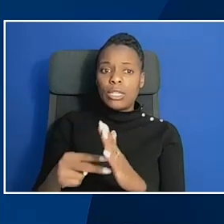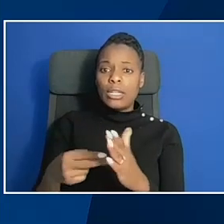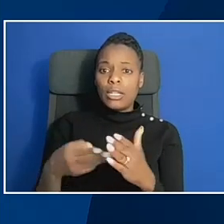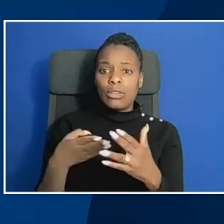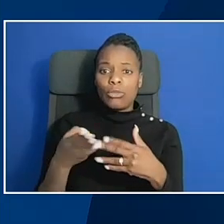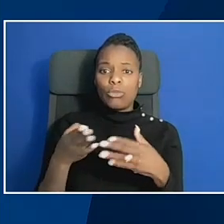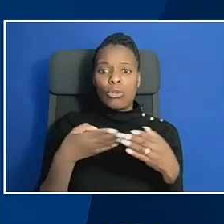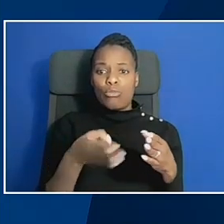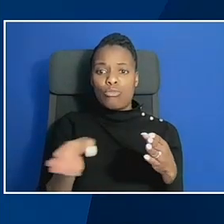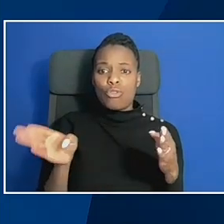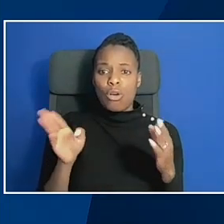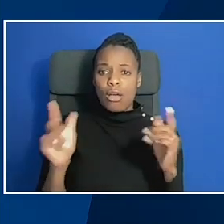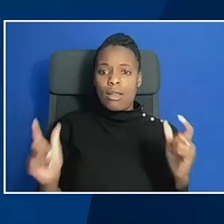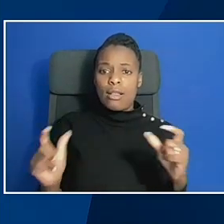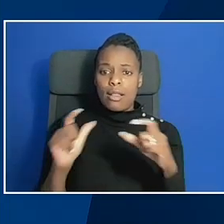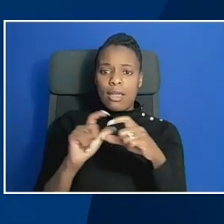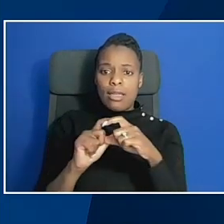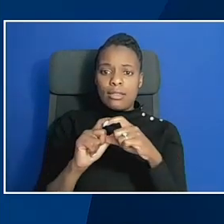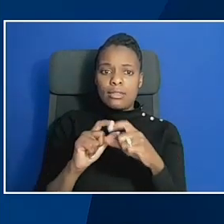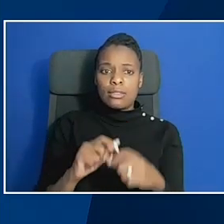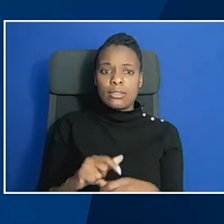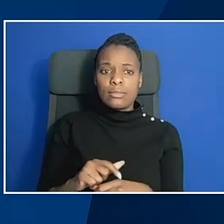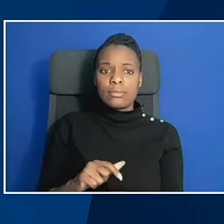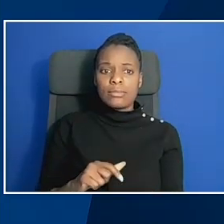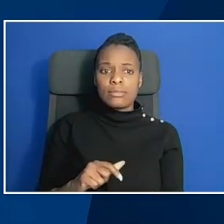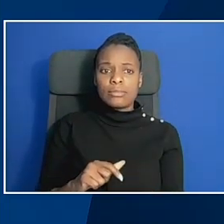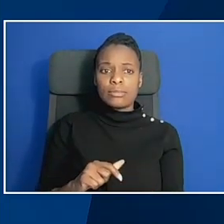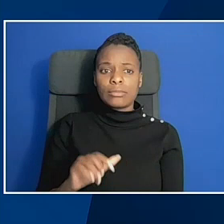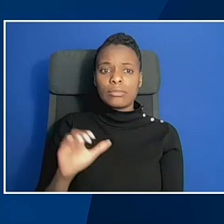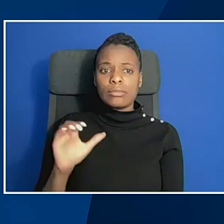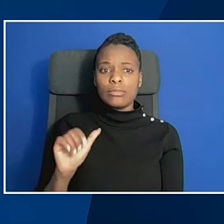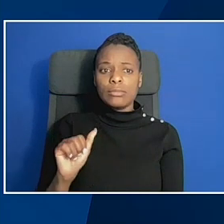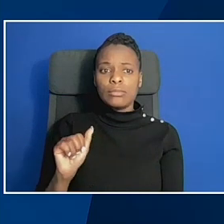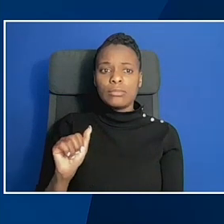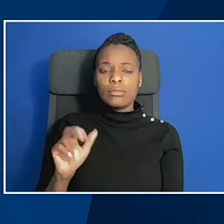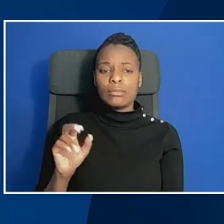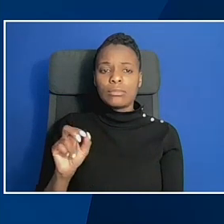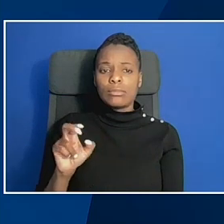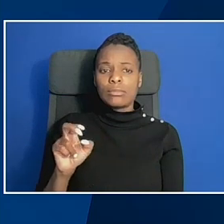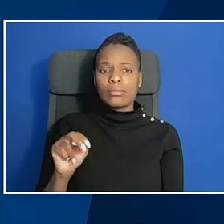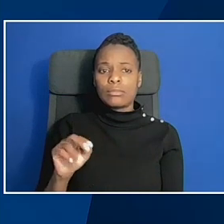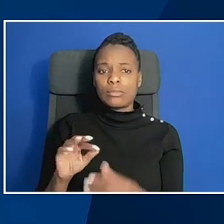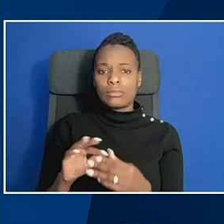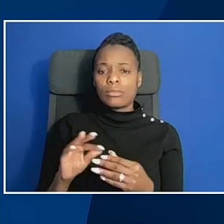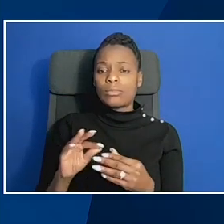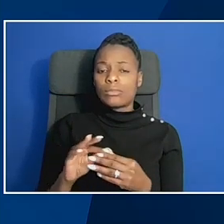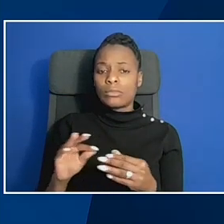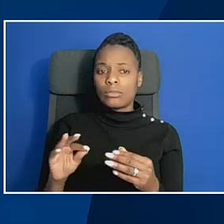I think that we mean, well- a state couldn't enforce a law that has to do